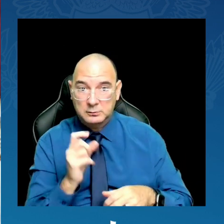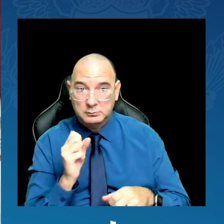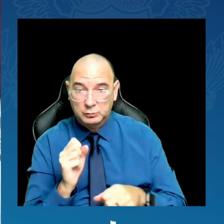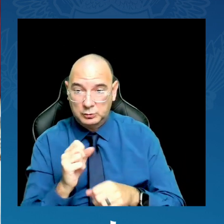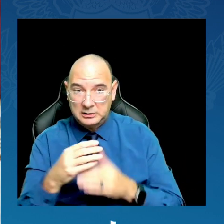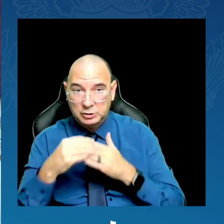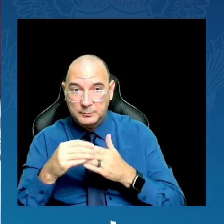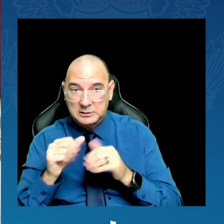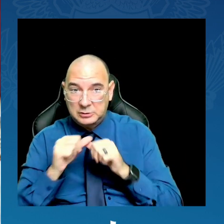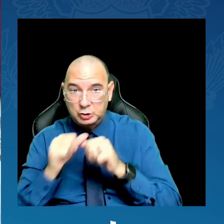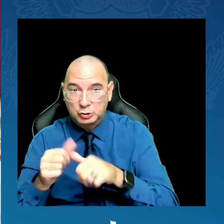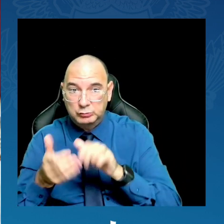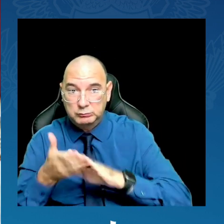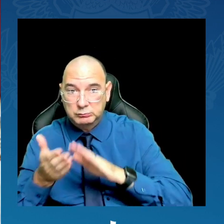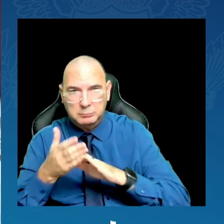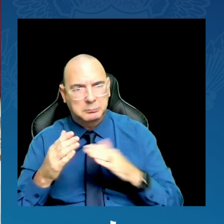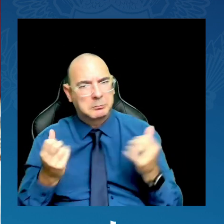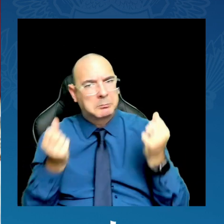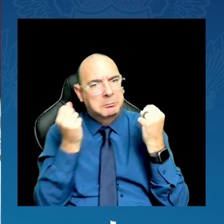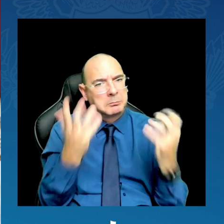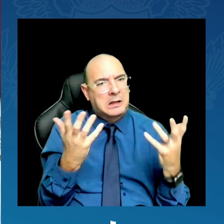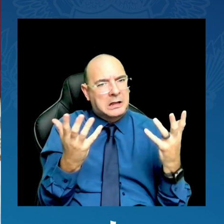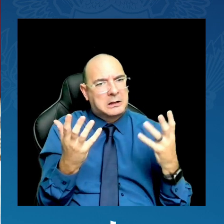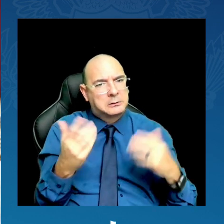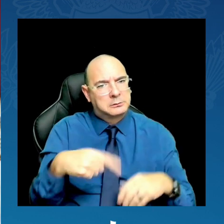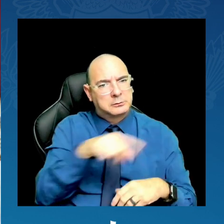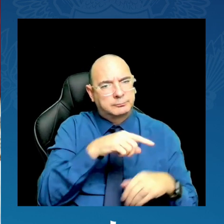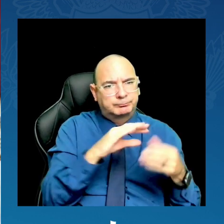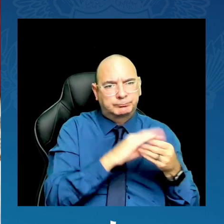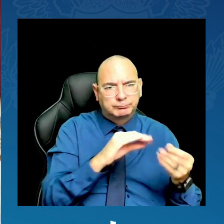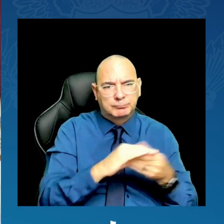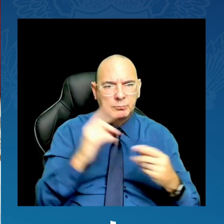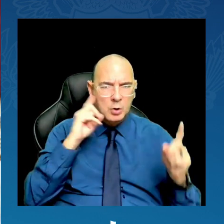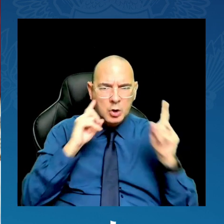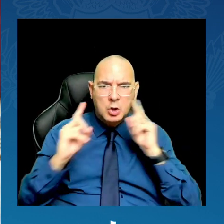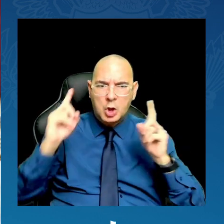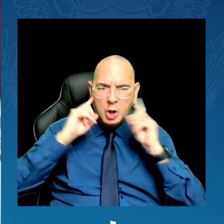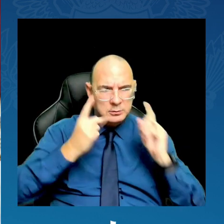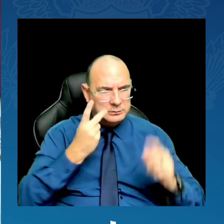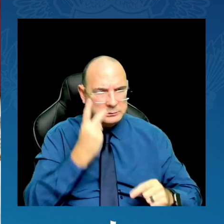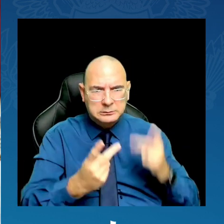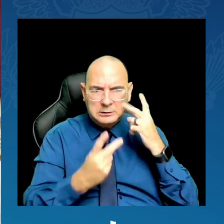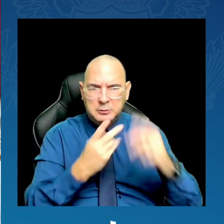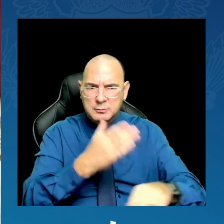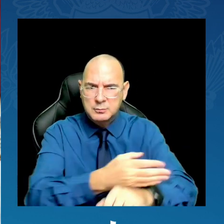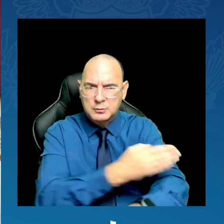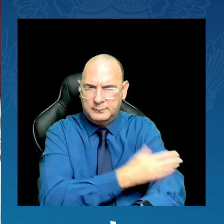in terms of the progress that the council has made between the last meeting today in furtherance of that approach.